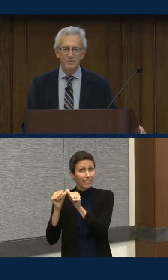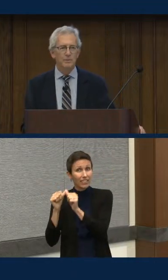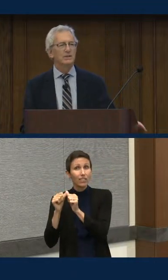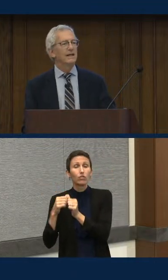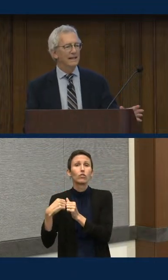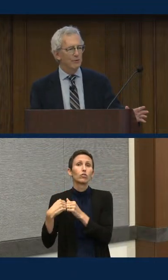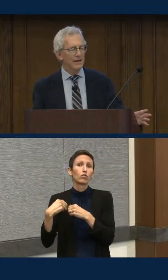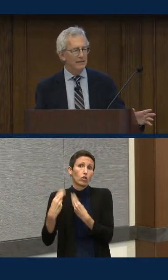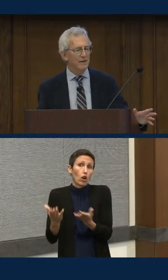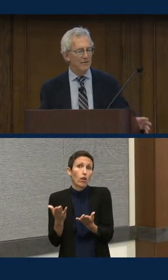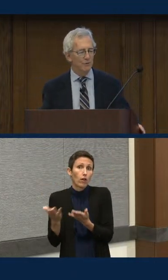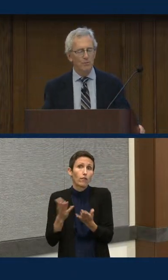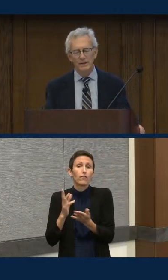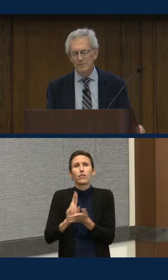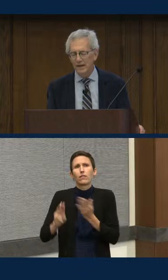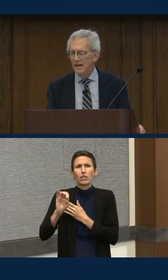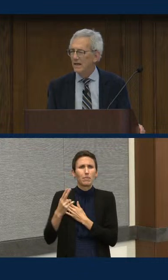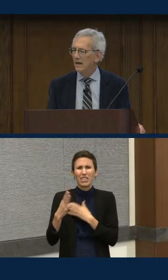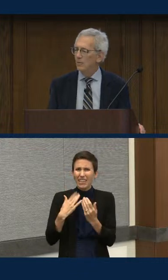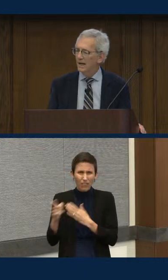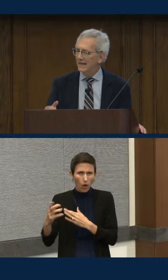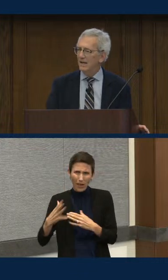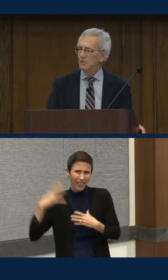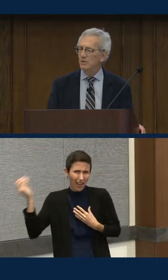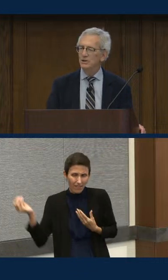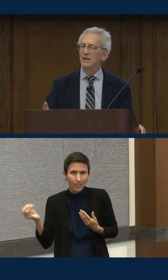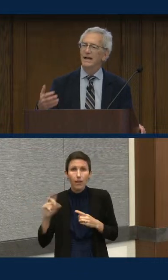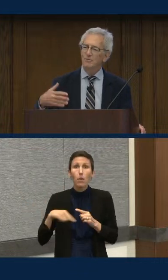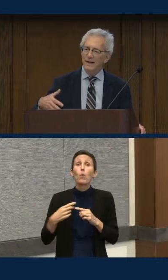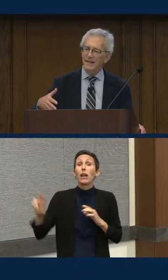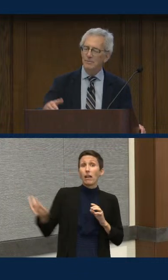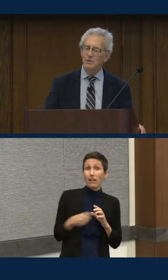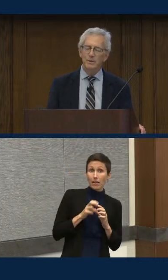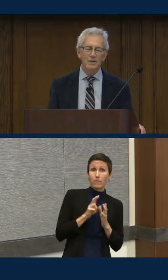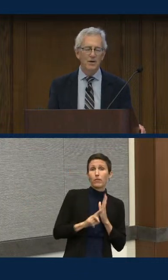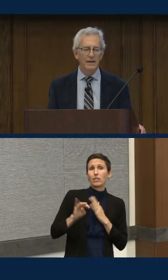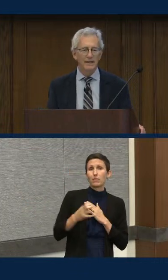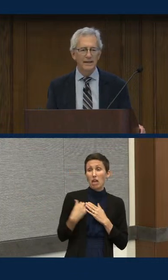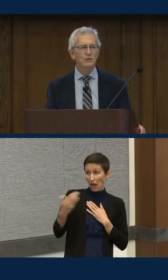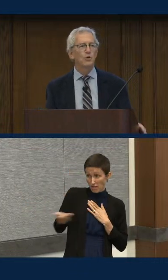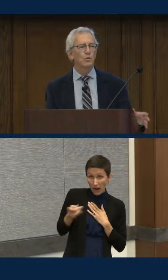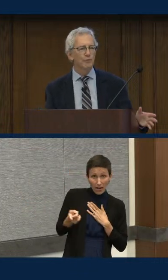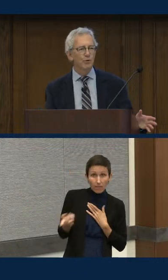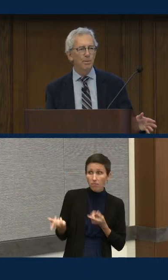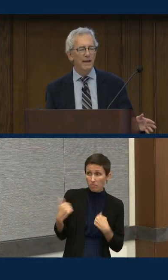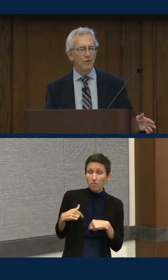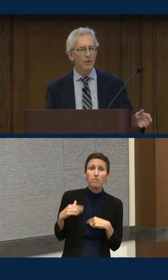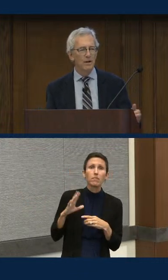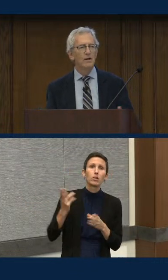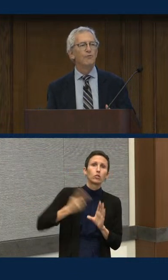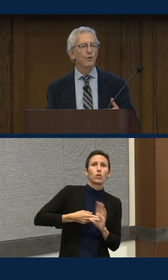University of Michigan after leaving, when I came to Michigan I invited him to be on an